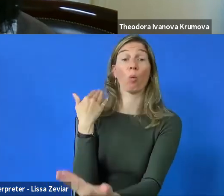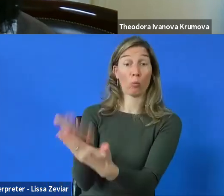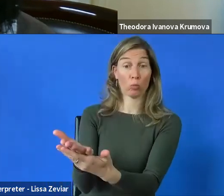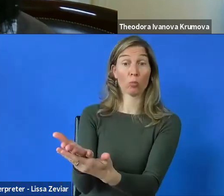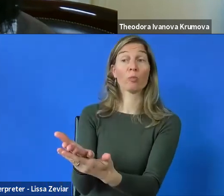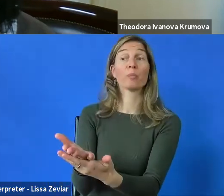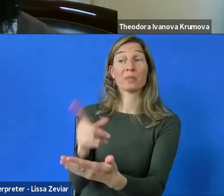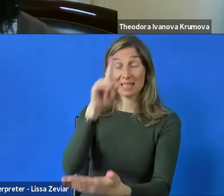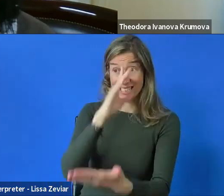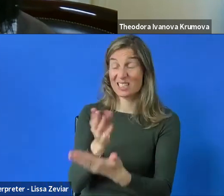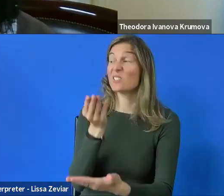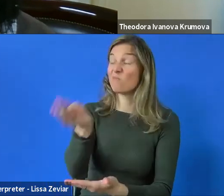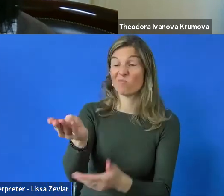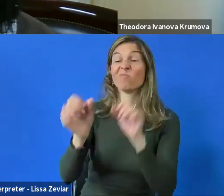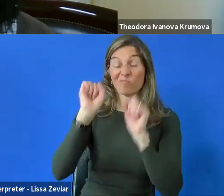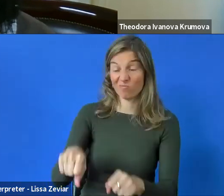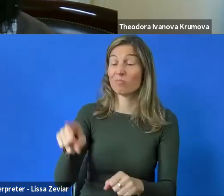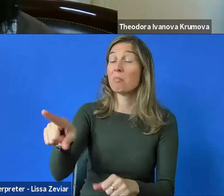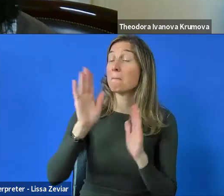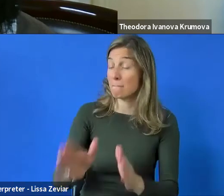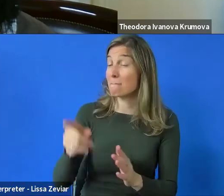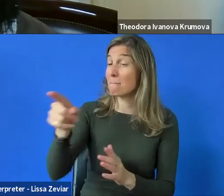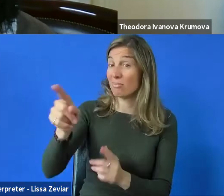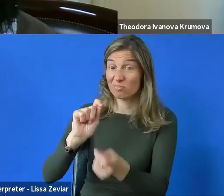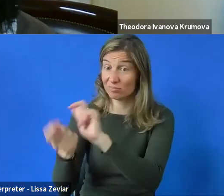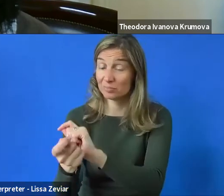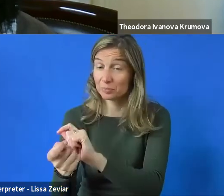the state party after the committee adopts use of violation,